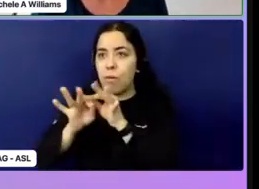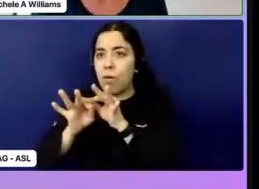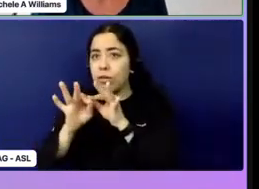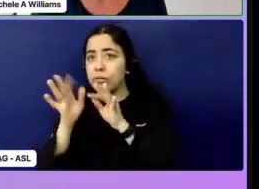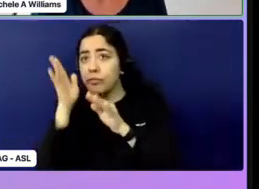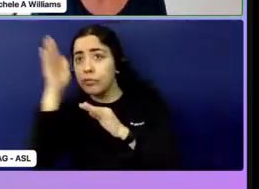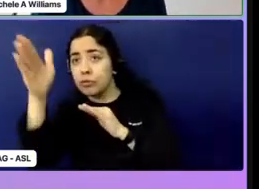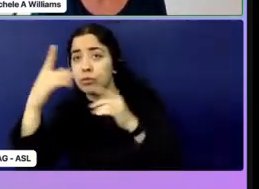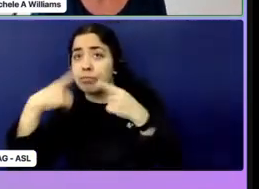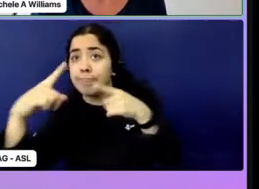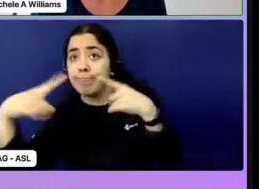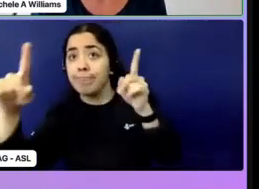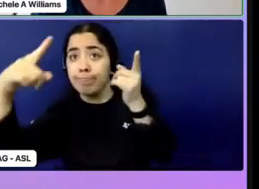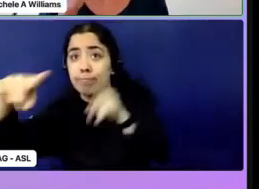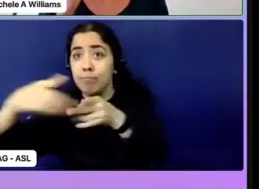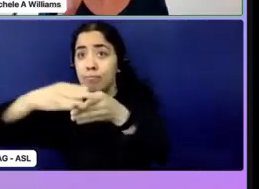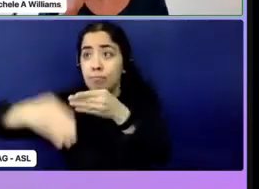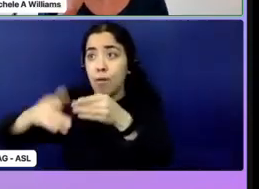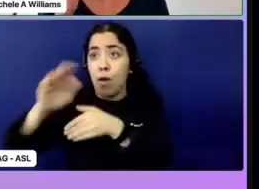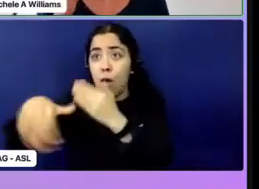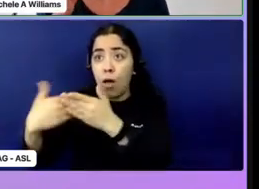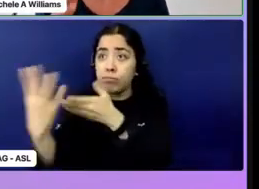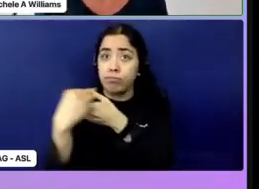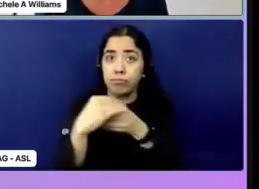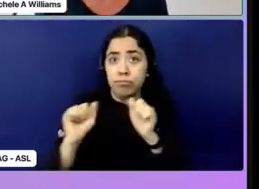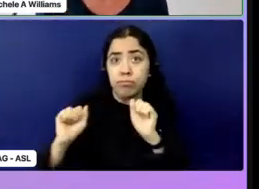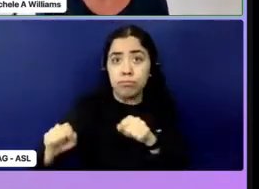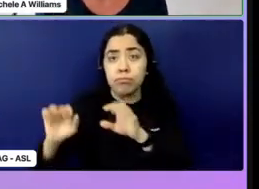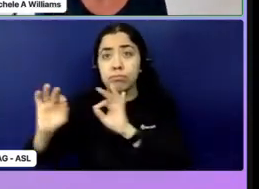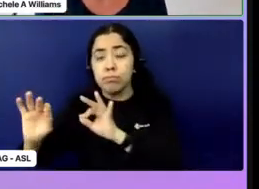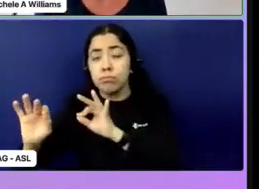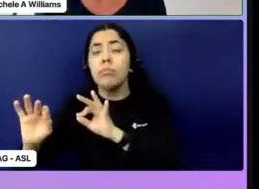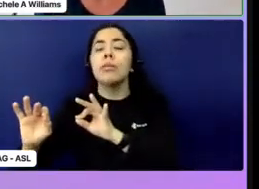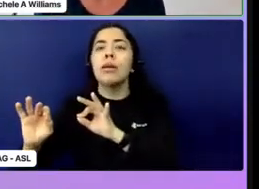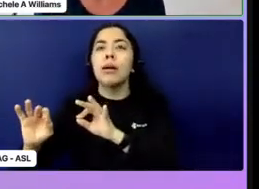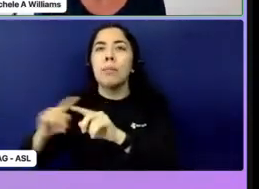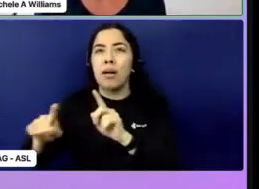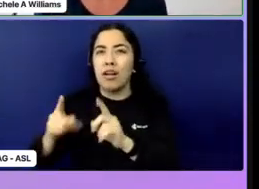should instead be equated with abilities foundation. It is critical for a successful outcome, but sometimes be